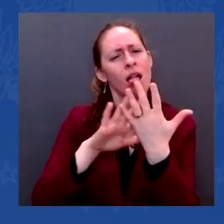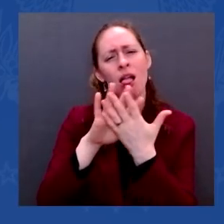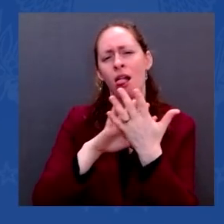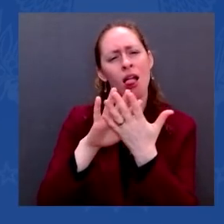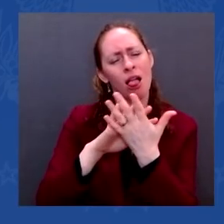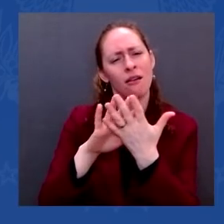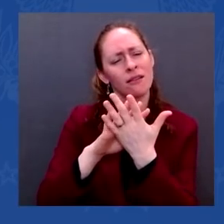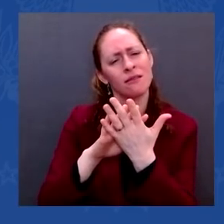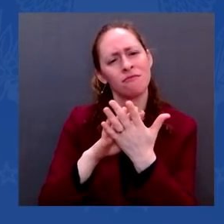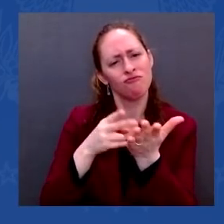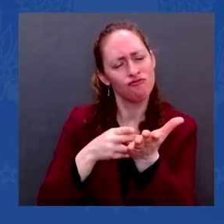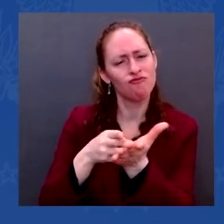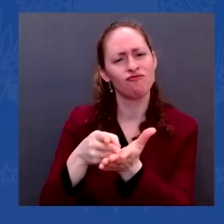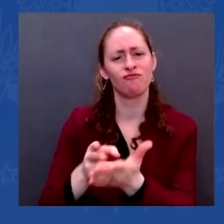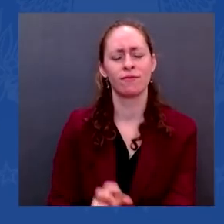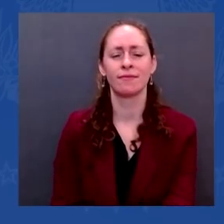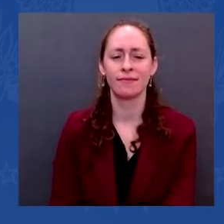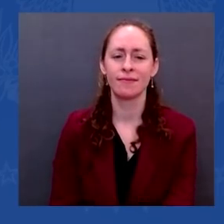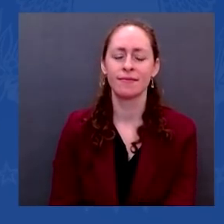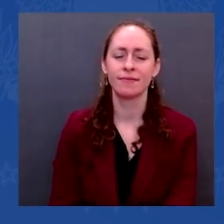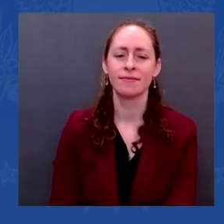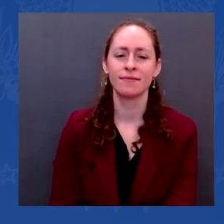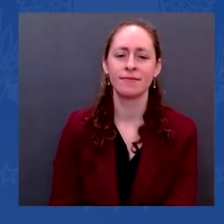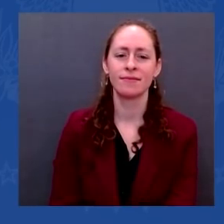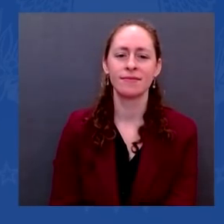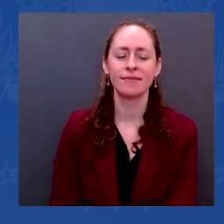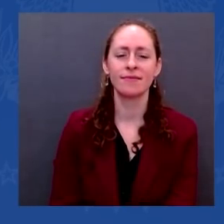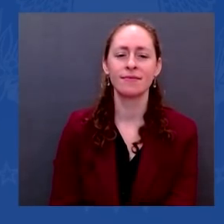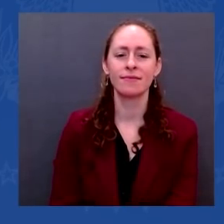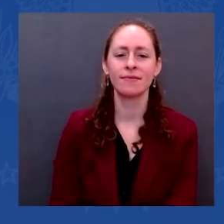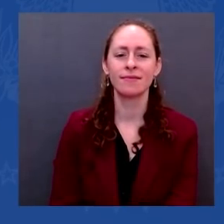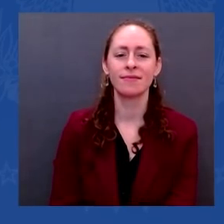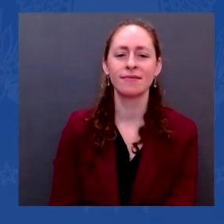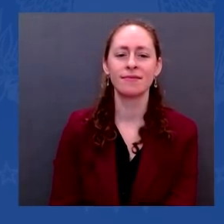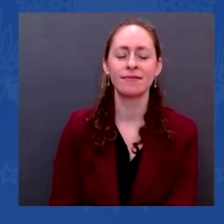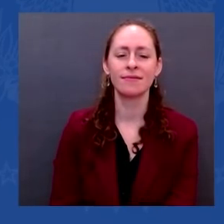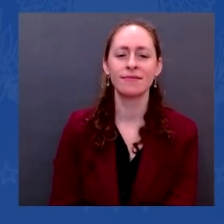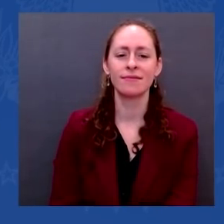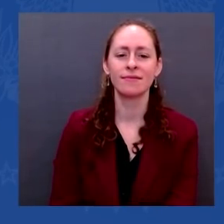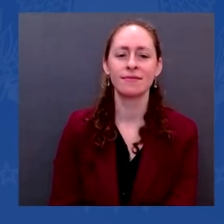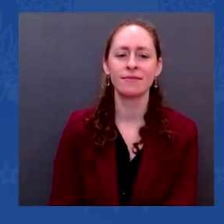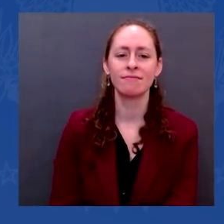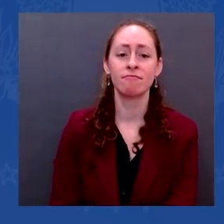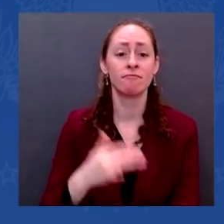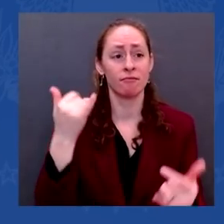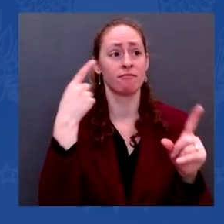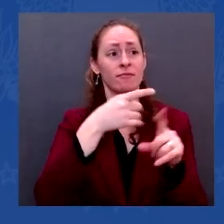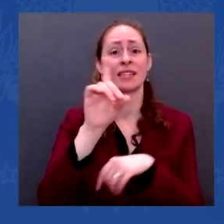that was attacked one year ago, the issue is -- for us is unity. How do we unite us again?